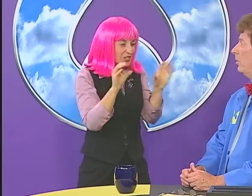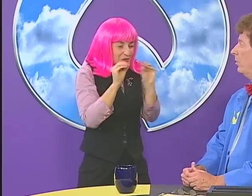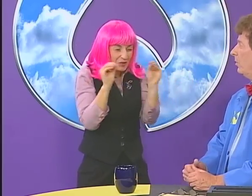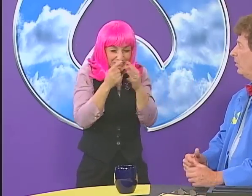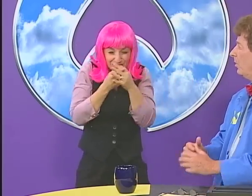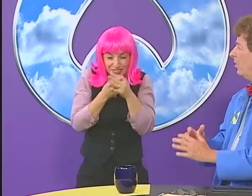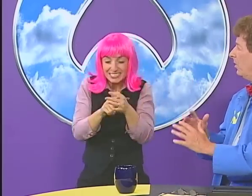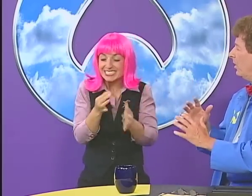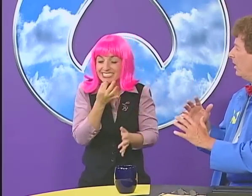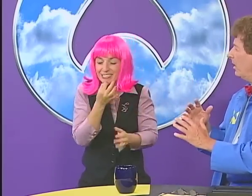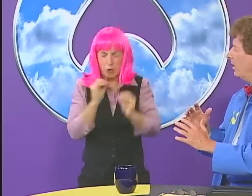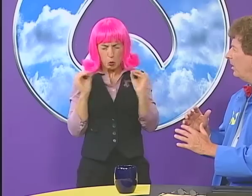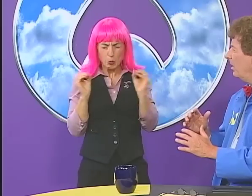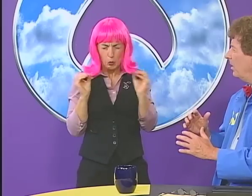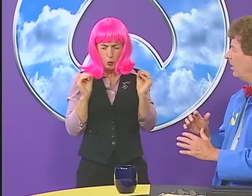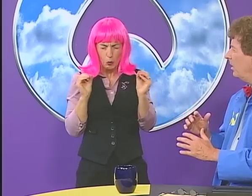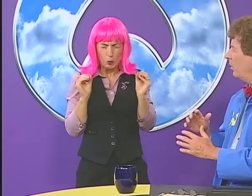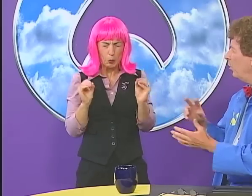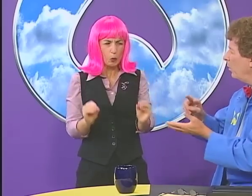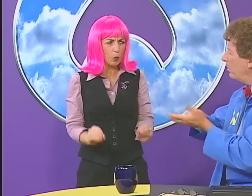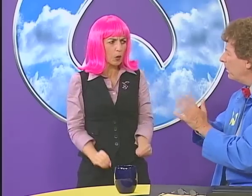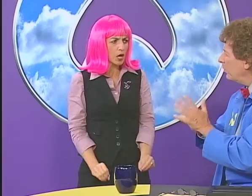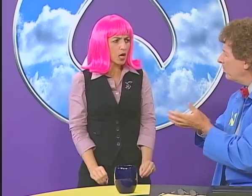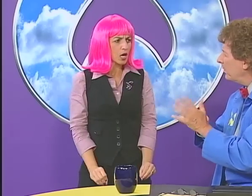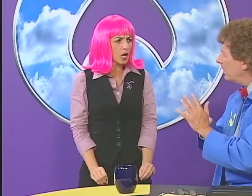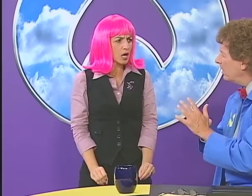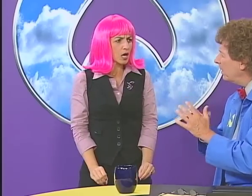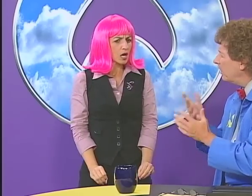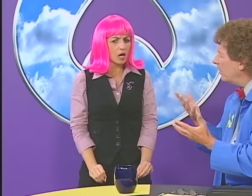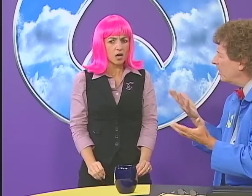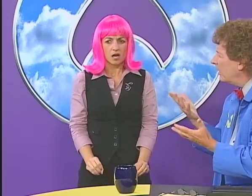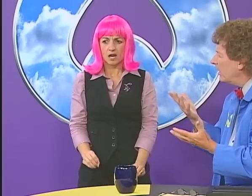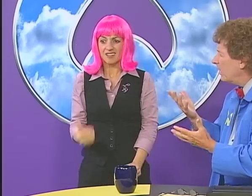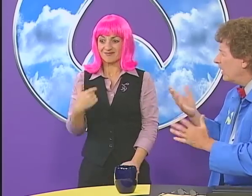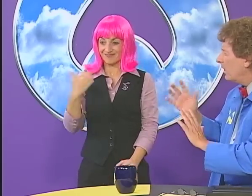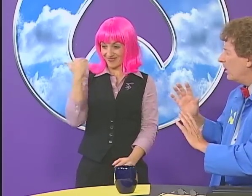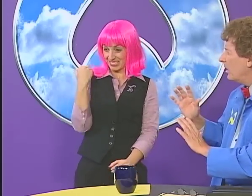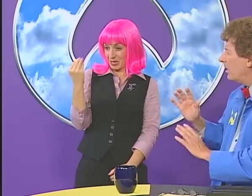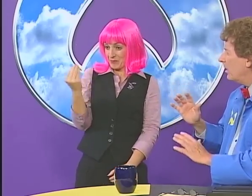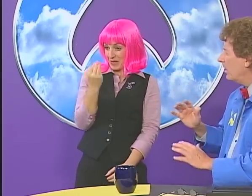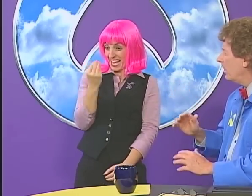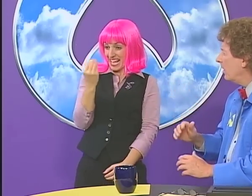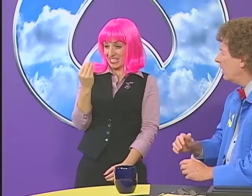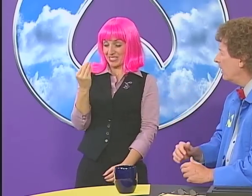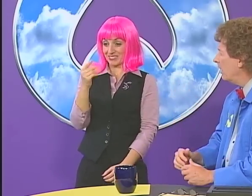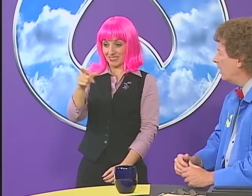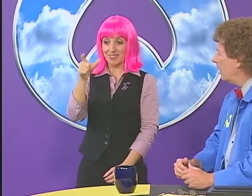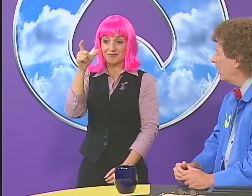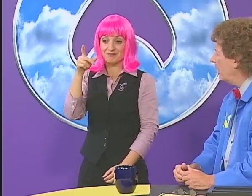THEY HAVEN'T EVEN STARTED ANYTHING. NOTHING! UH, WHAT DO YOU MEAN? THIS MONDAY I ASKED EDWIN